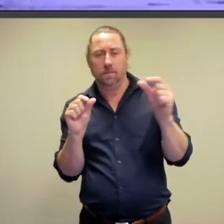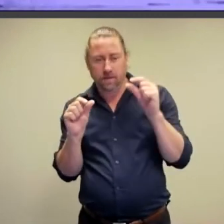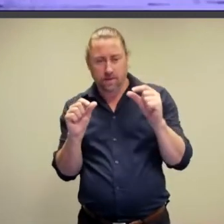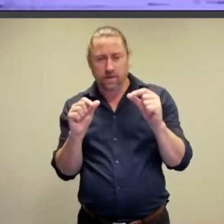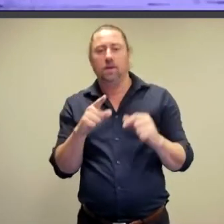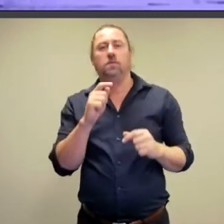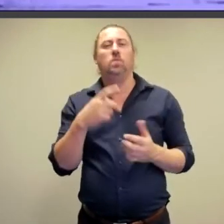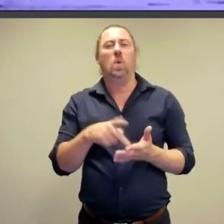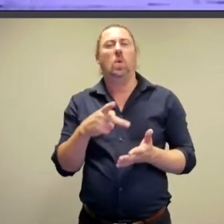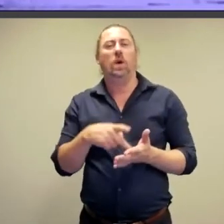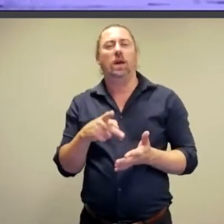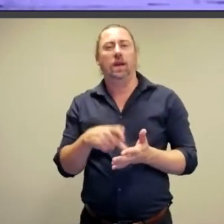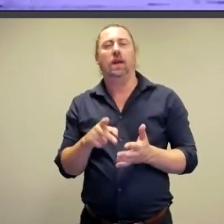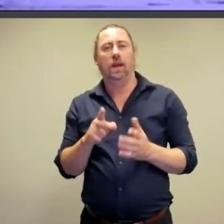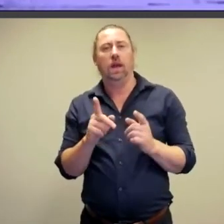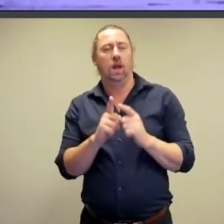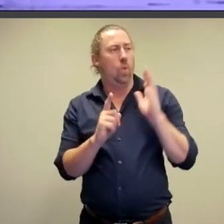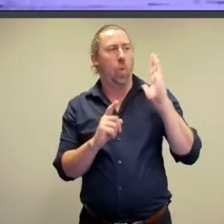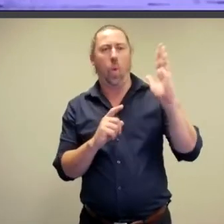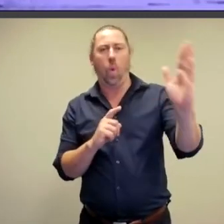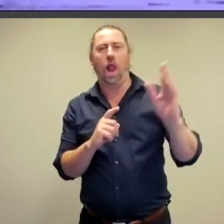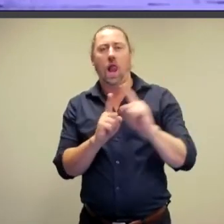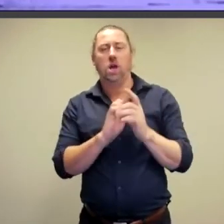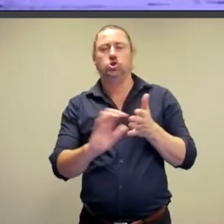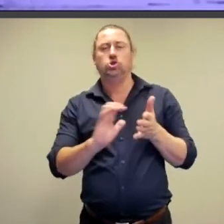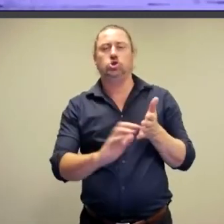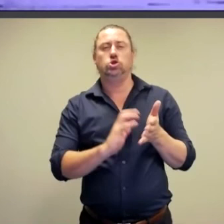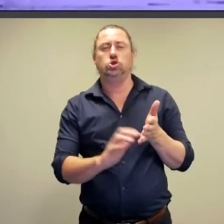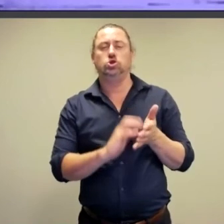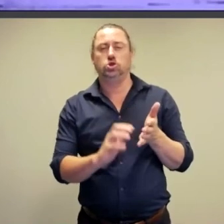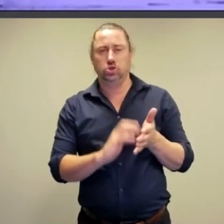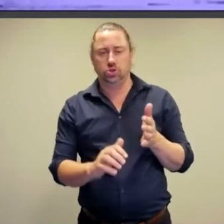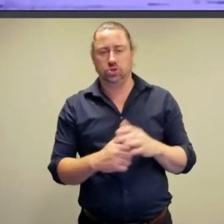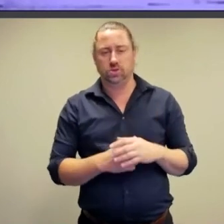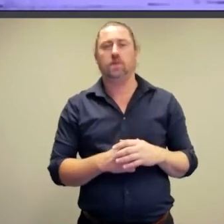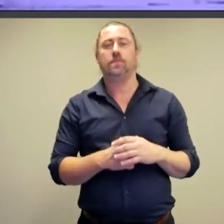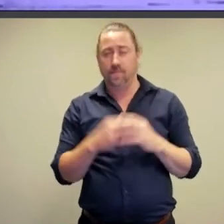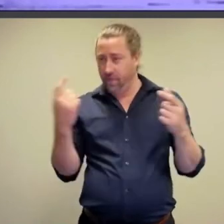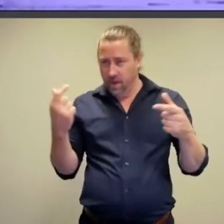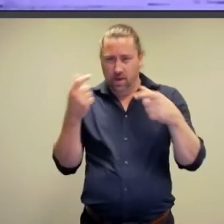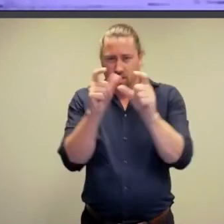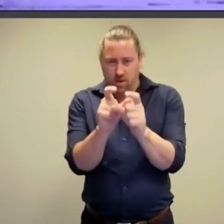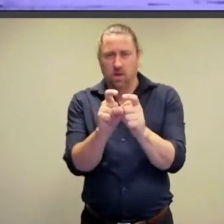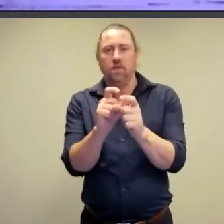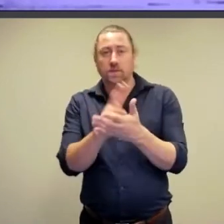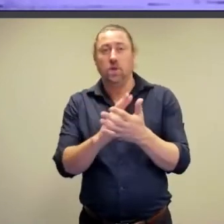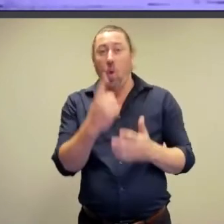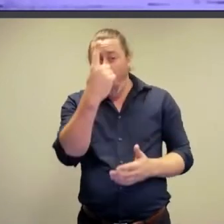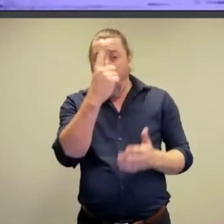walking against a brick wall and then he's looped these fragments